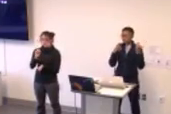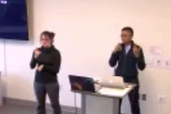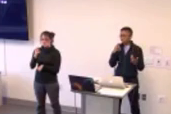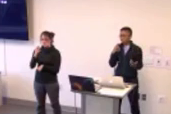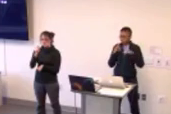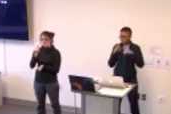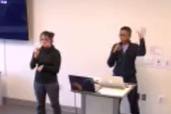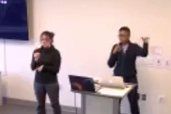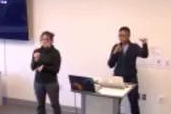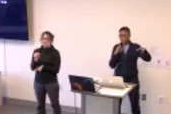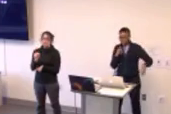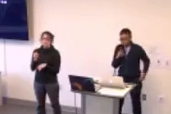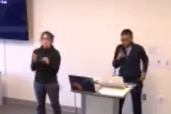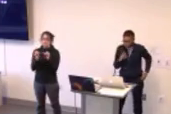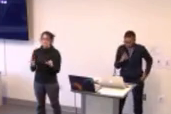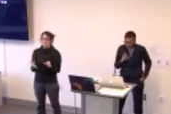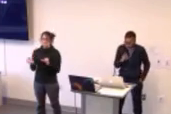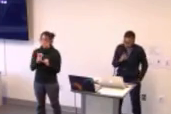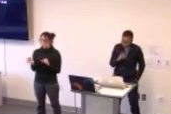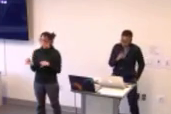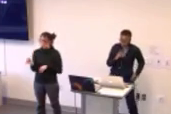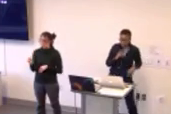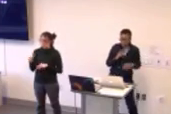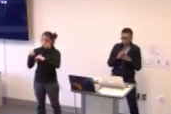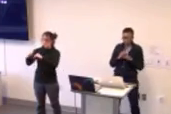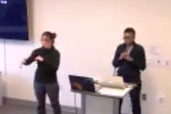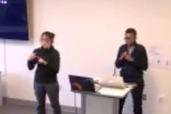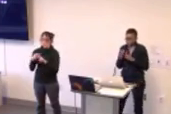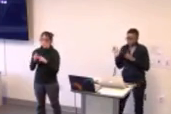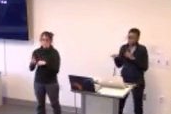from the carceral system itself. And you'll see throughout the presentation.